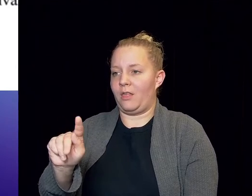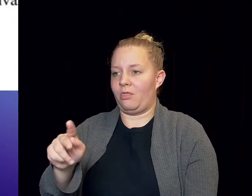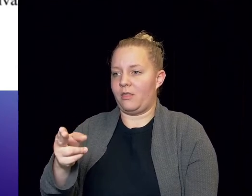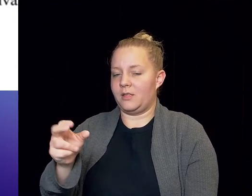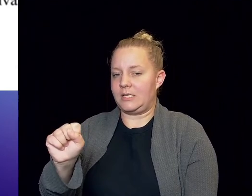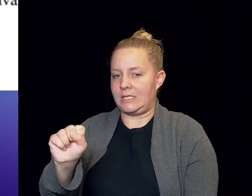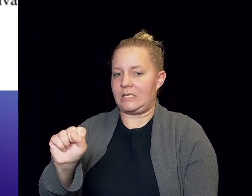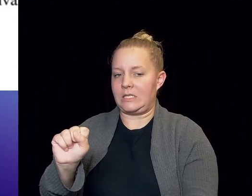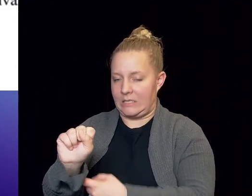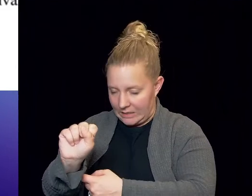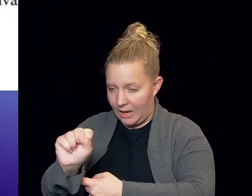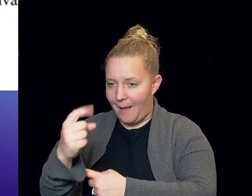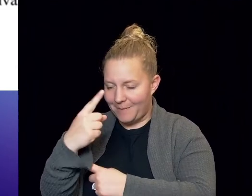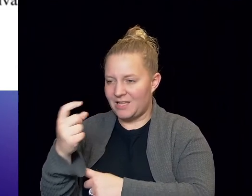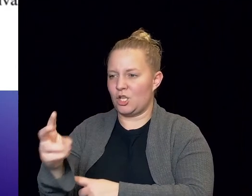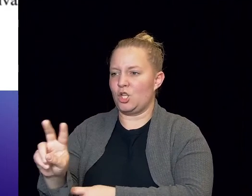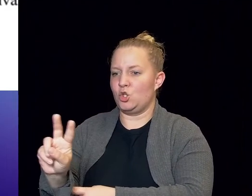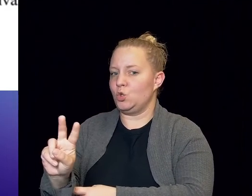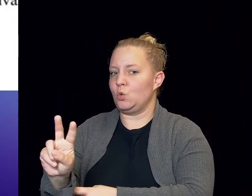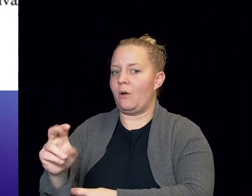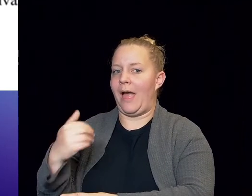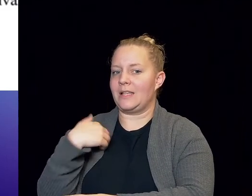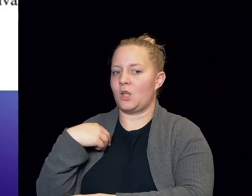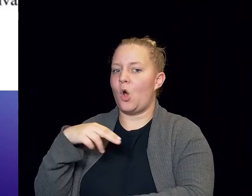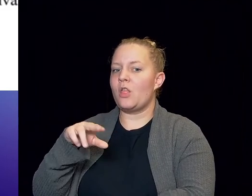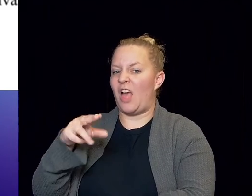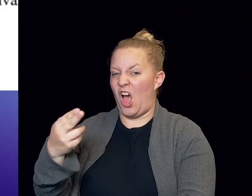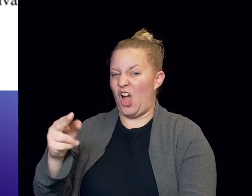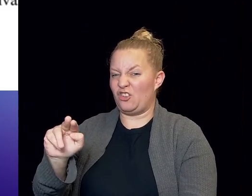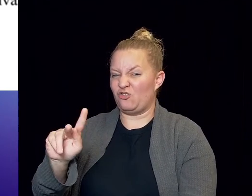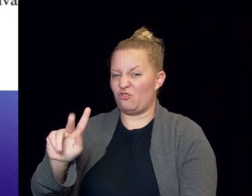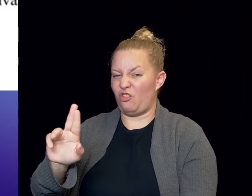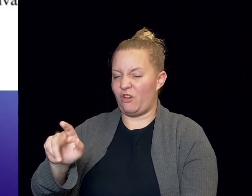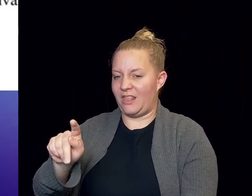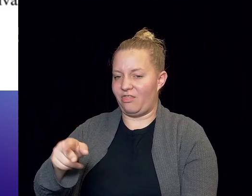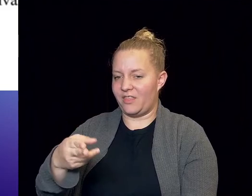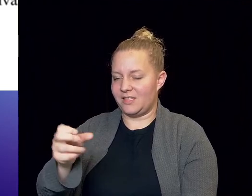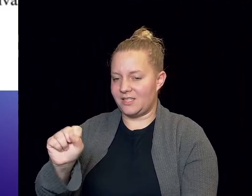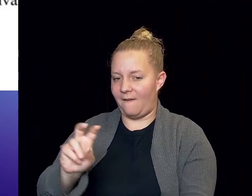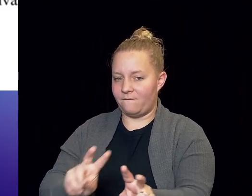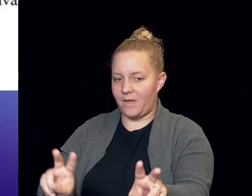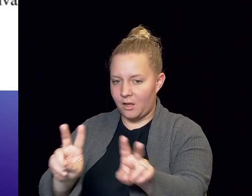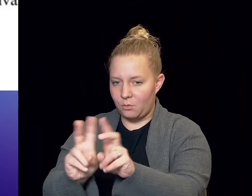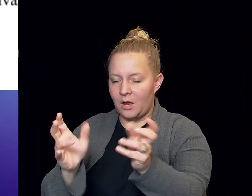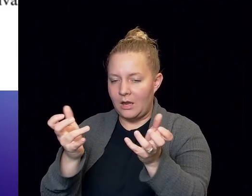in mind, we are now going to turn decimals into fractions. How we do that is we are going to write